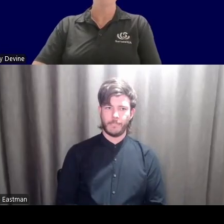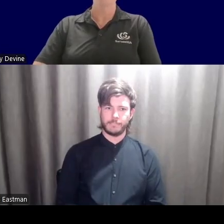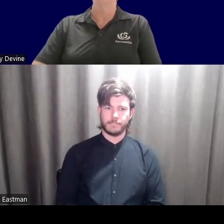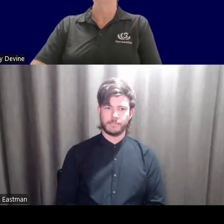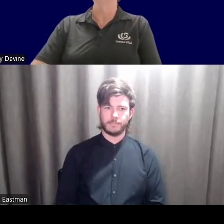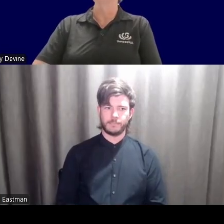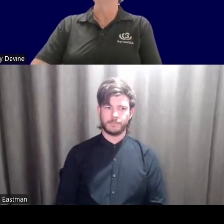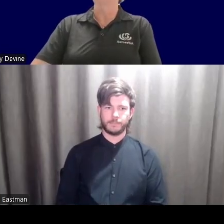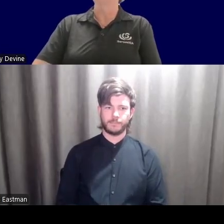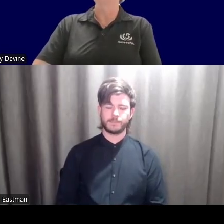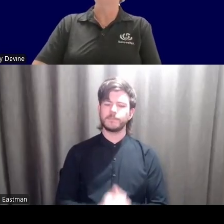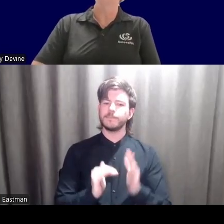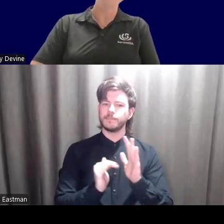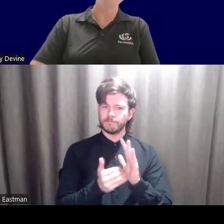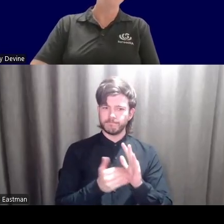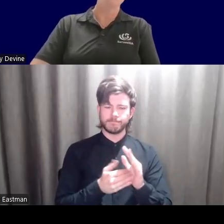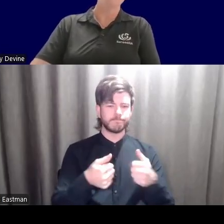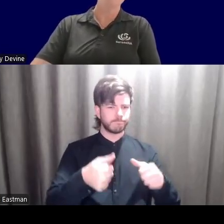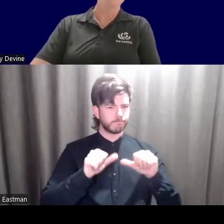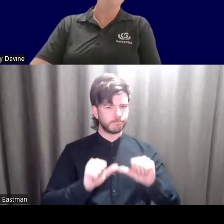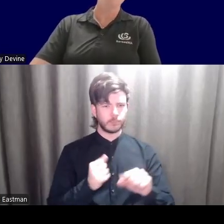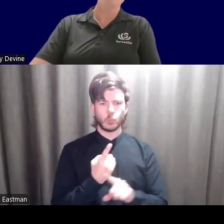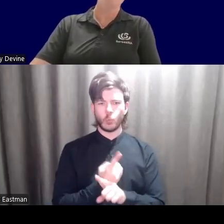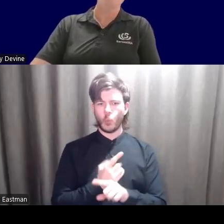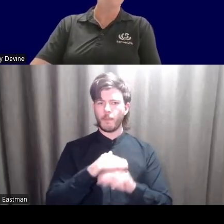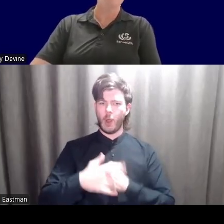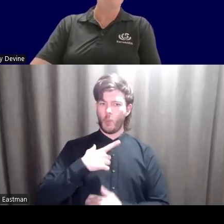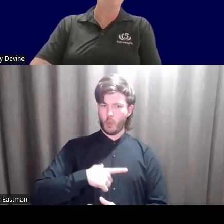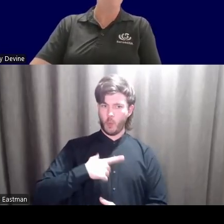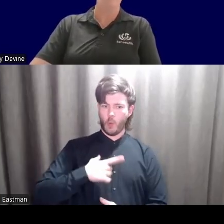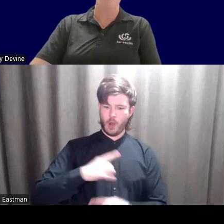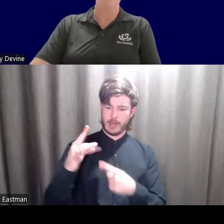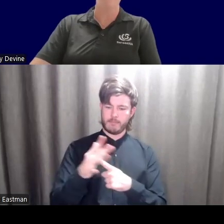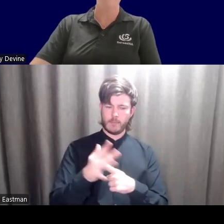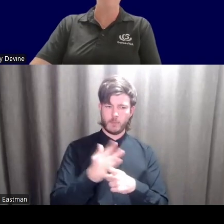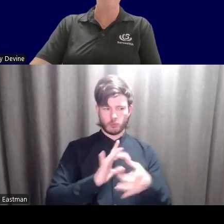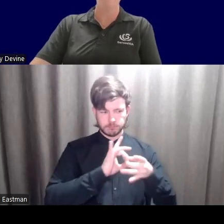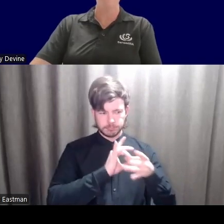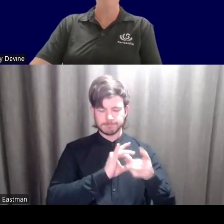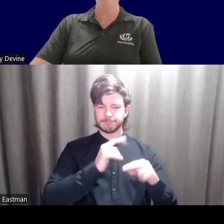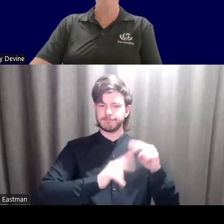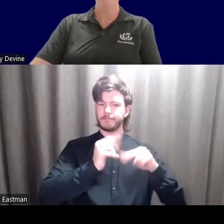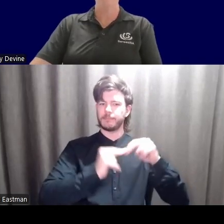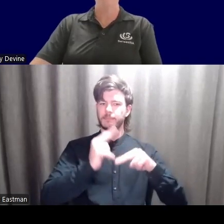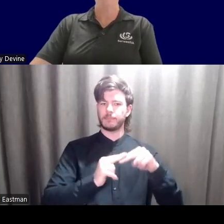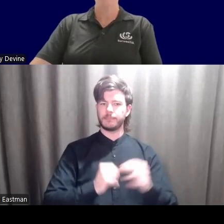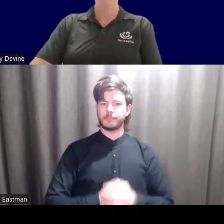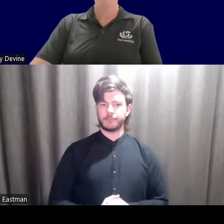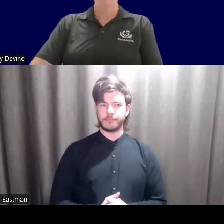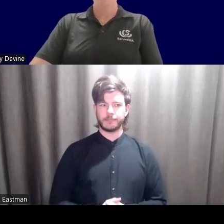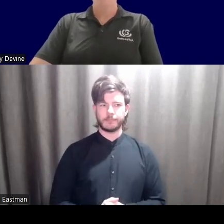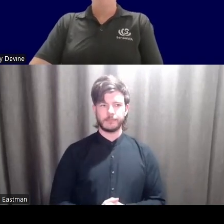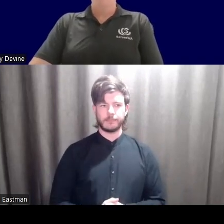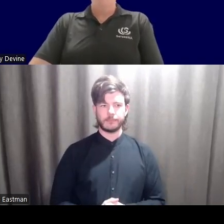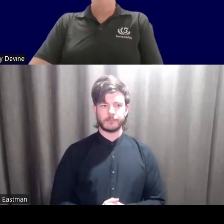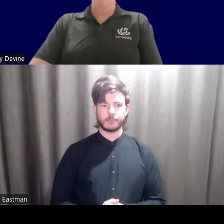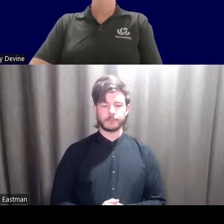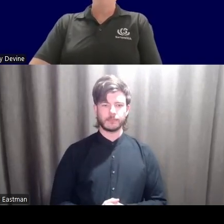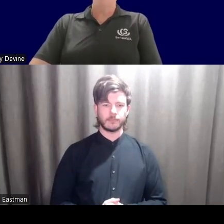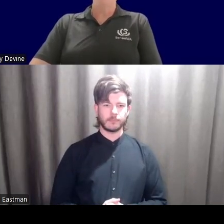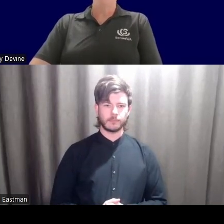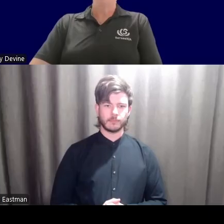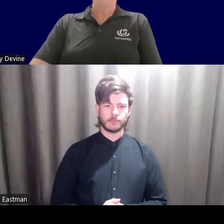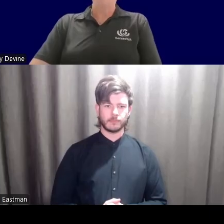I'm going to move on to the importance of rapport building for effective PBS. Rapport building is